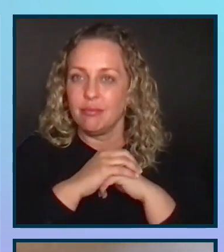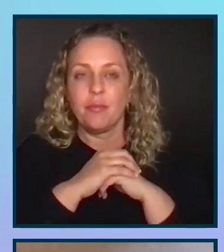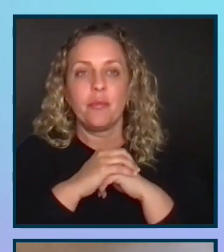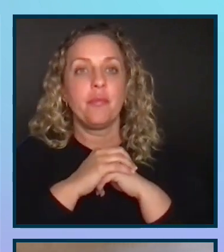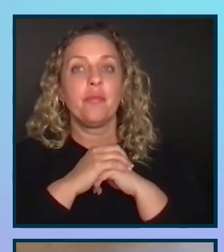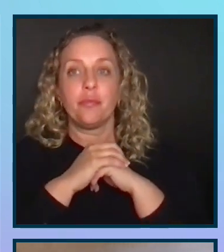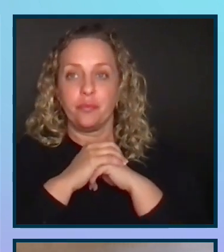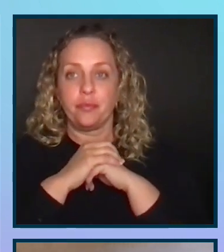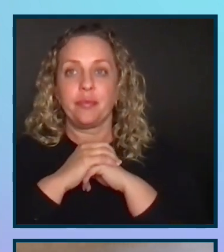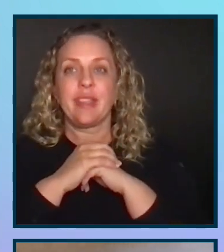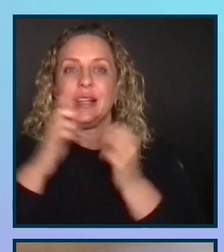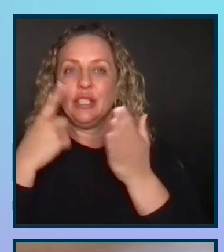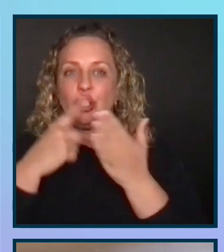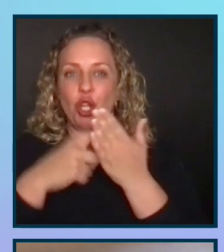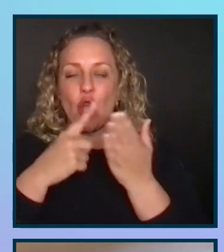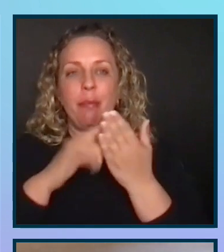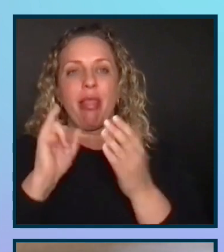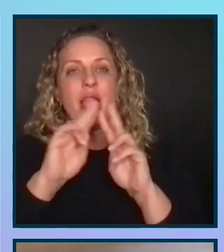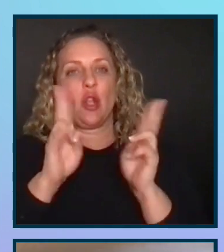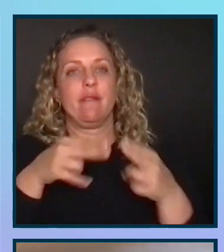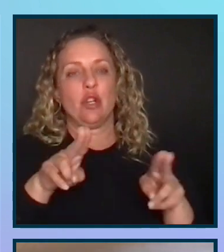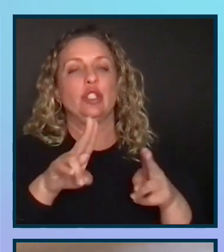Let's talk about Universal Design for Learning.